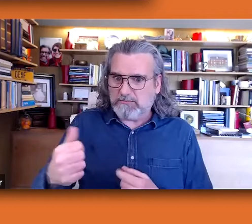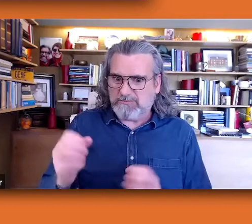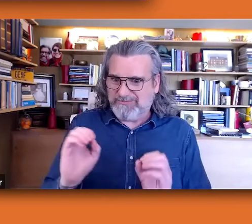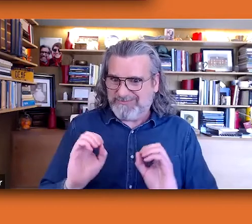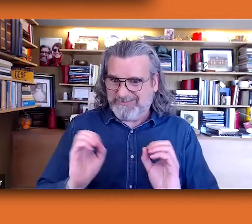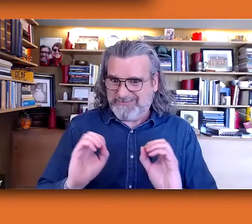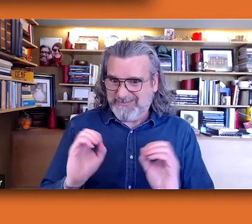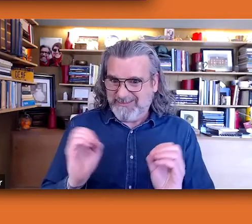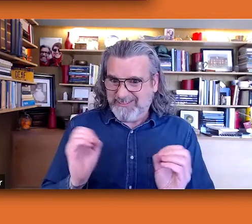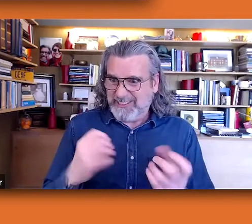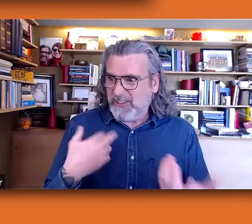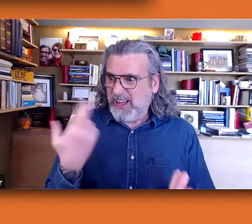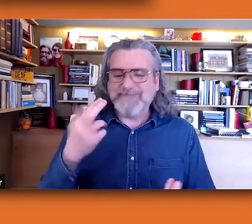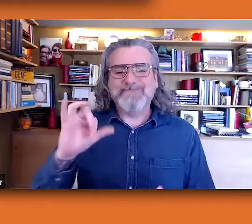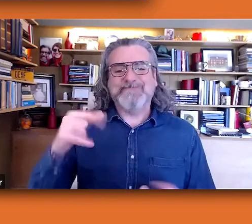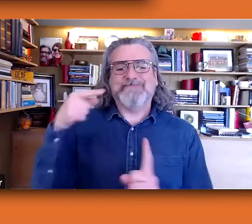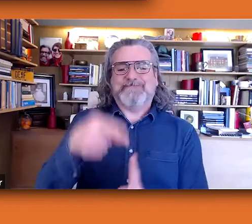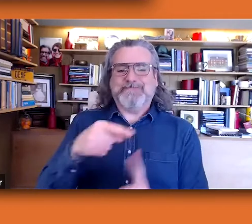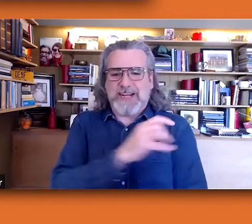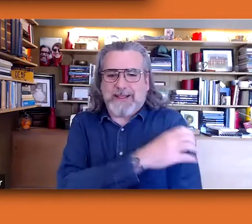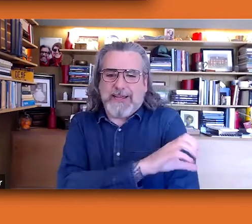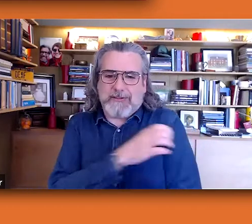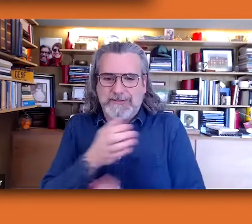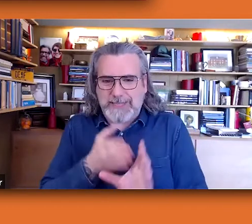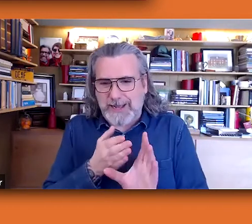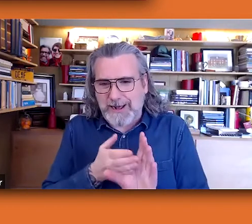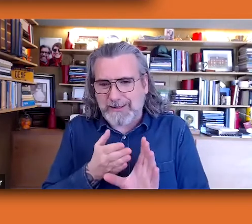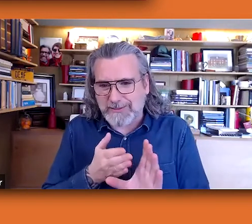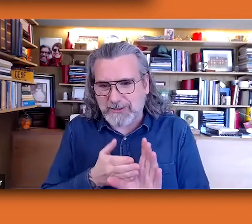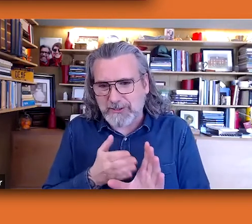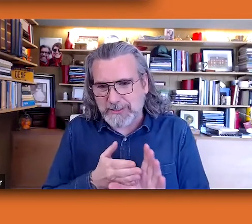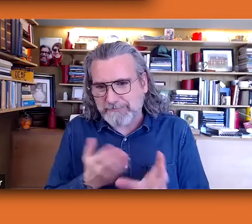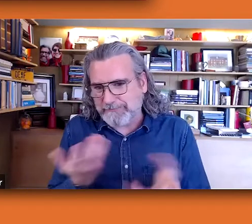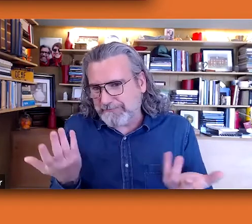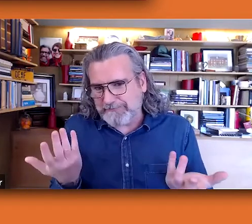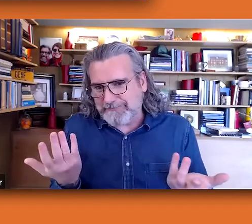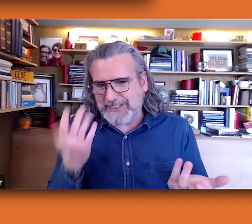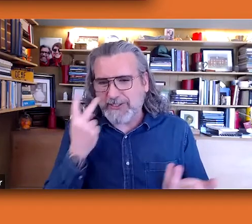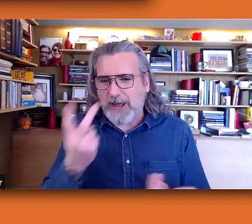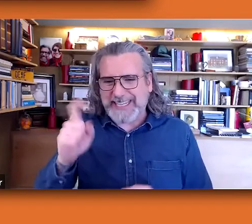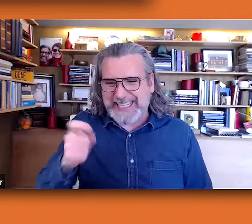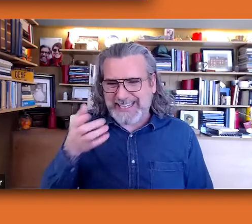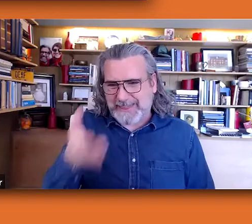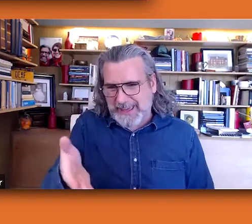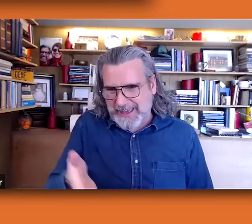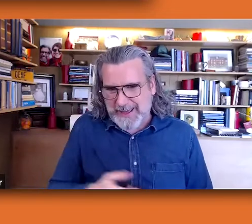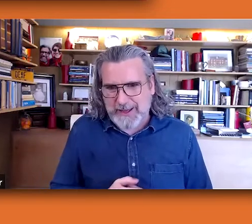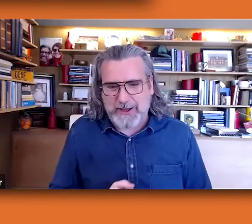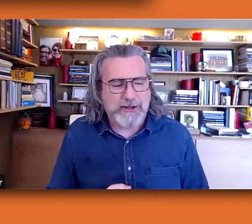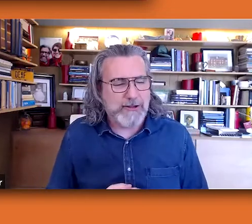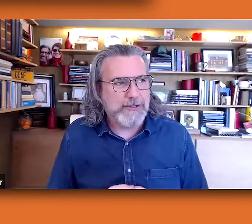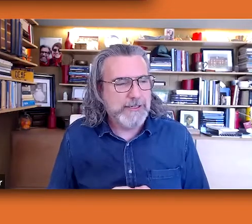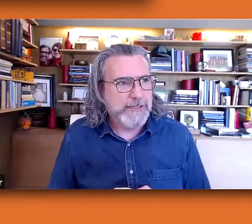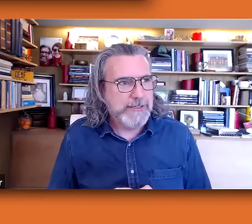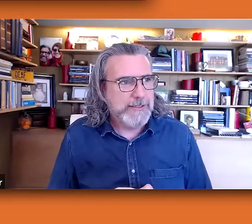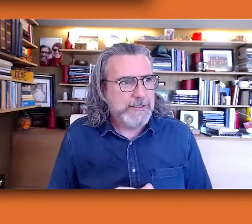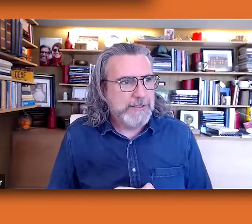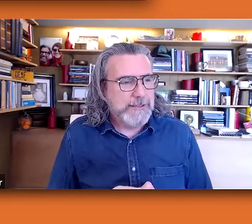There was one psychologist who was fluent in ASL, but they only did inpatient work and they were a ways away from the college.